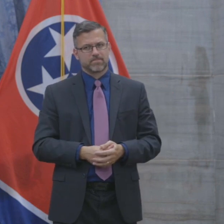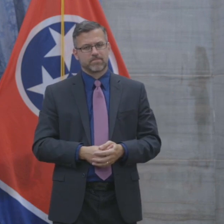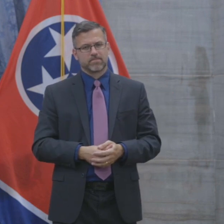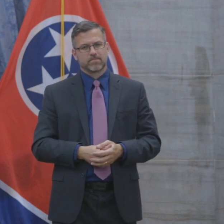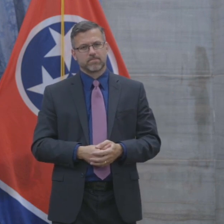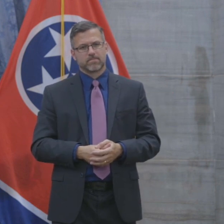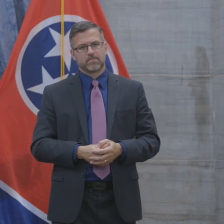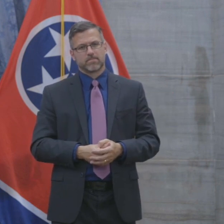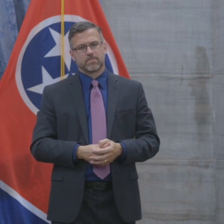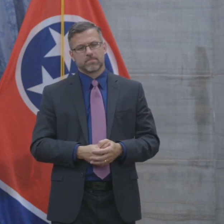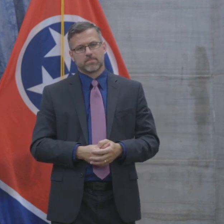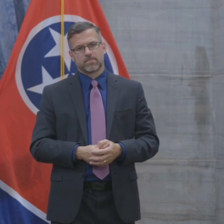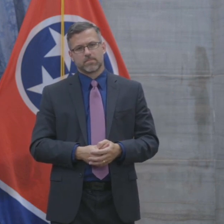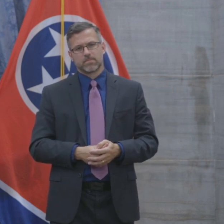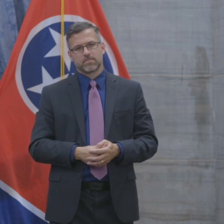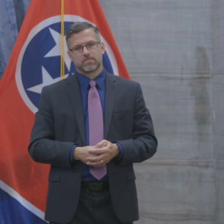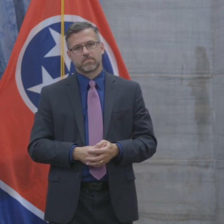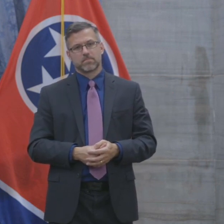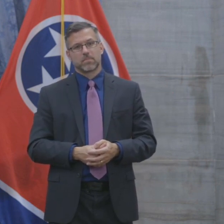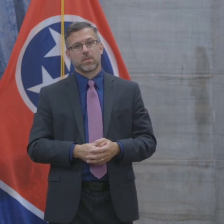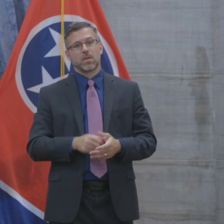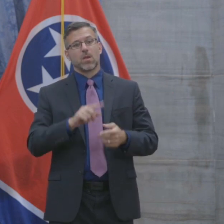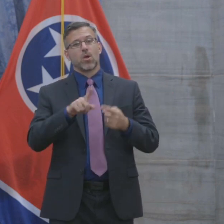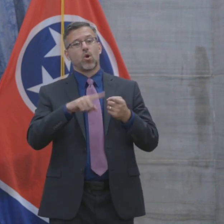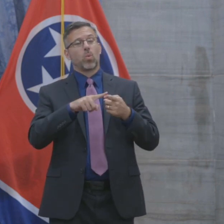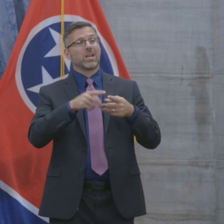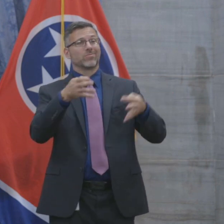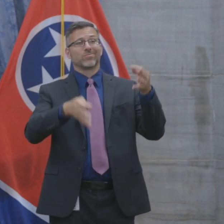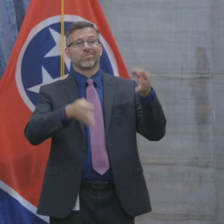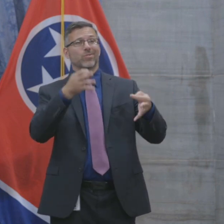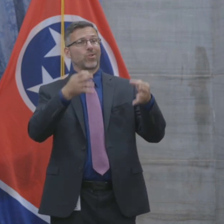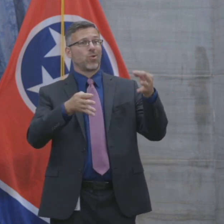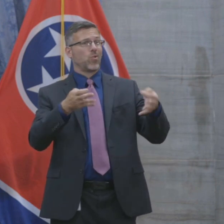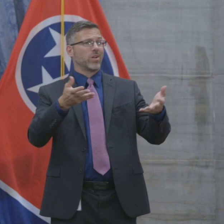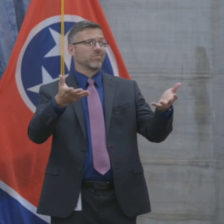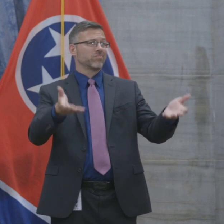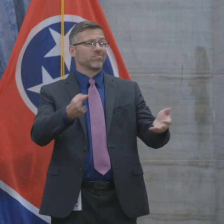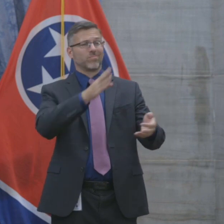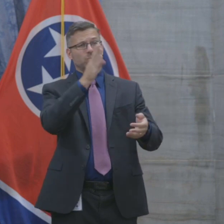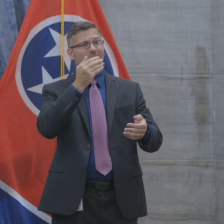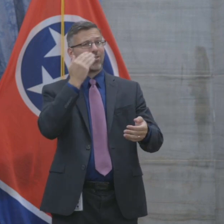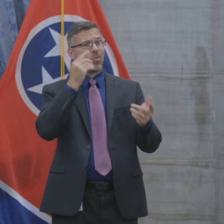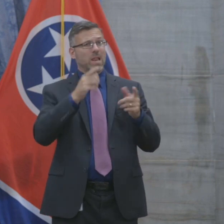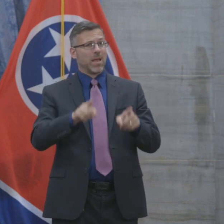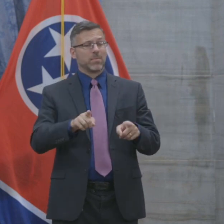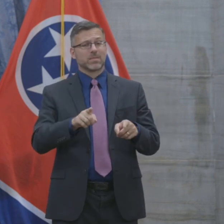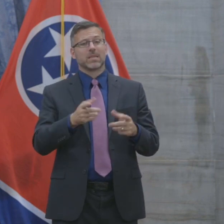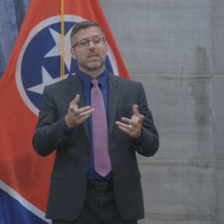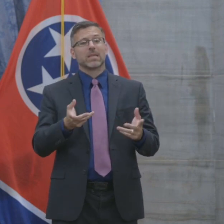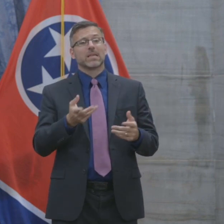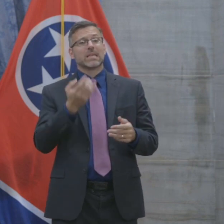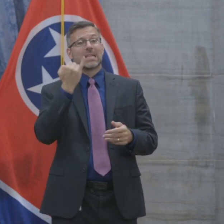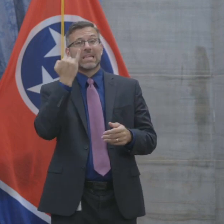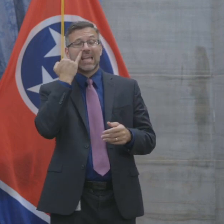we've worked really hard to make sure that our decision-making process falls within the authority that's given to the